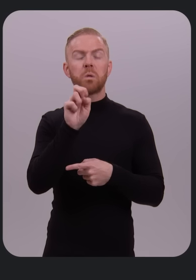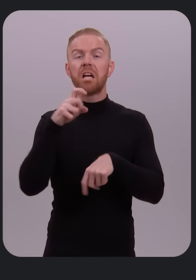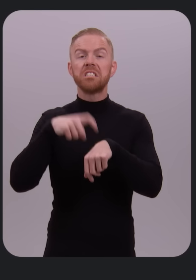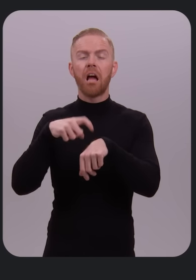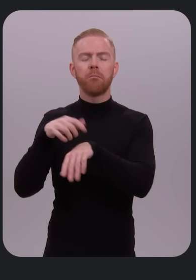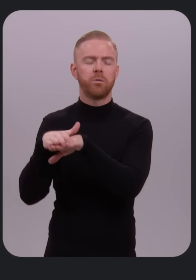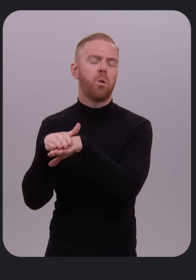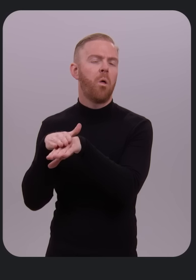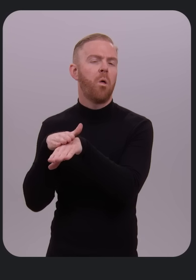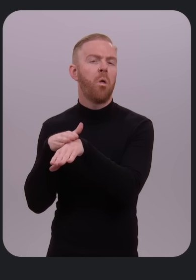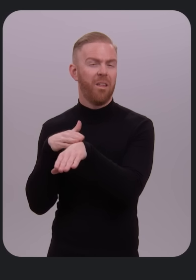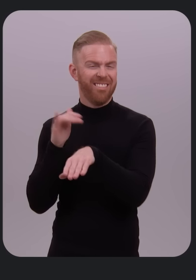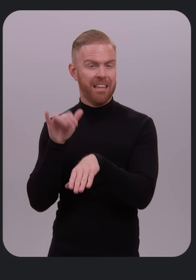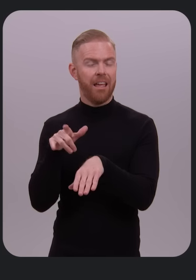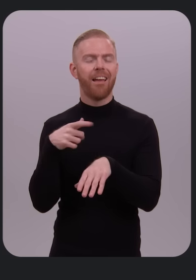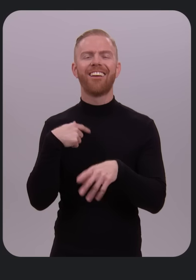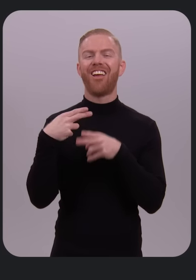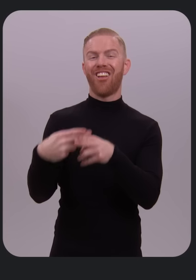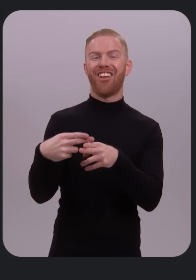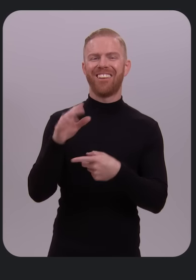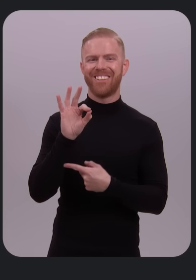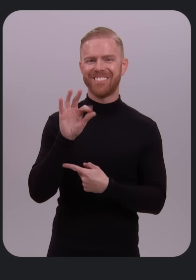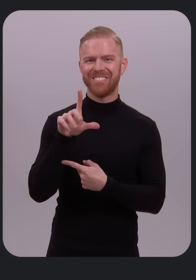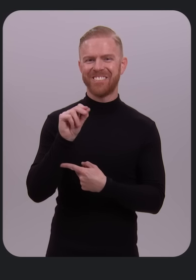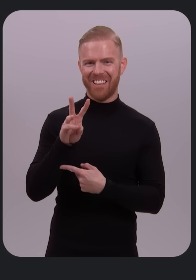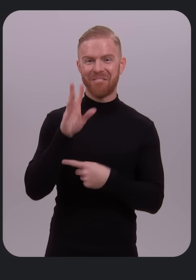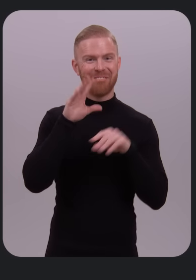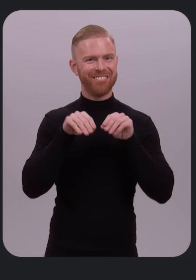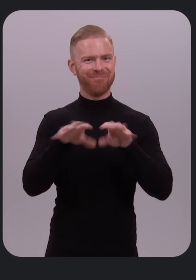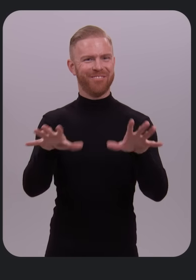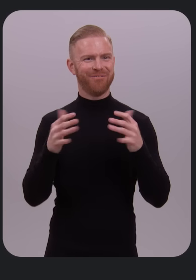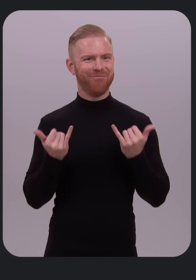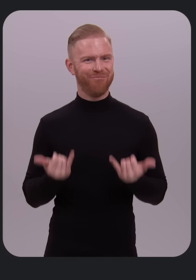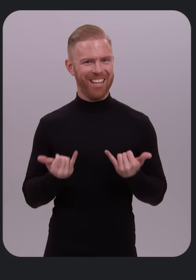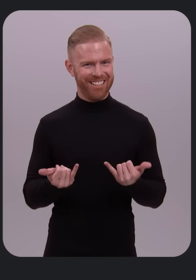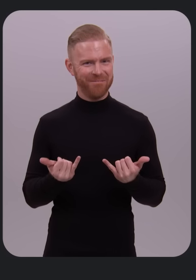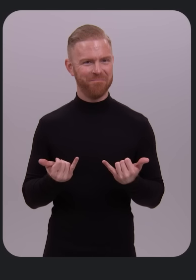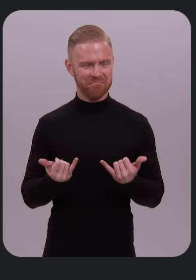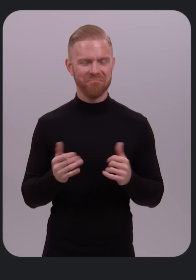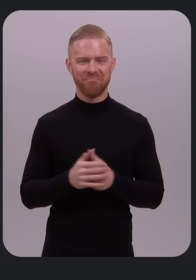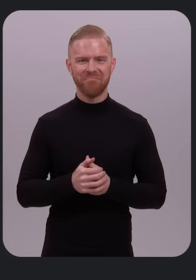We're calling it Flow, and it's launching today. Let me show you how it works.